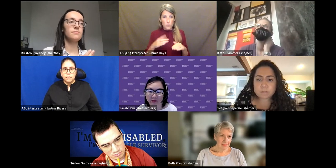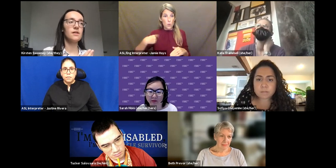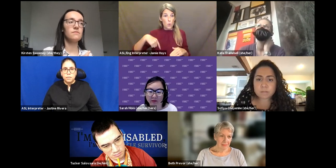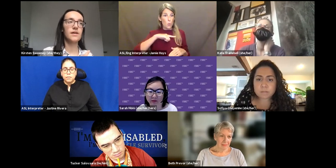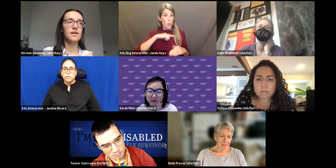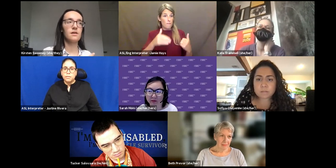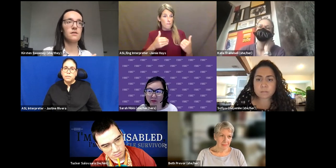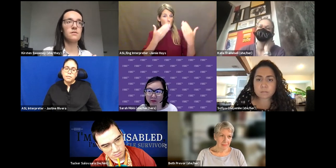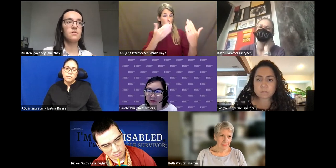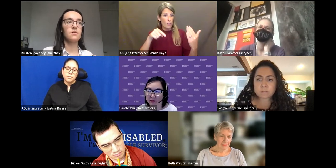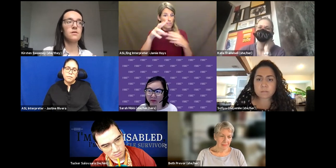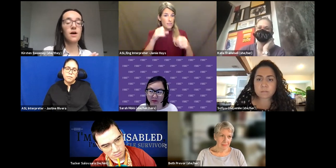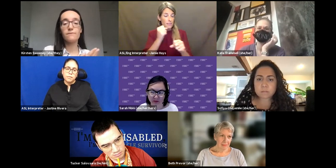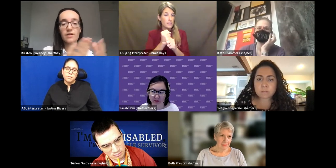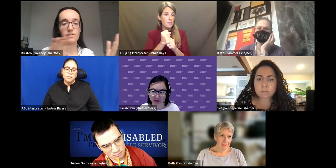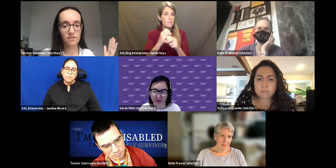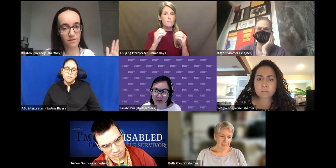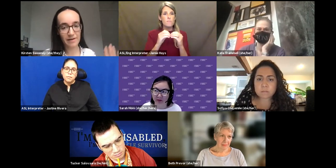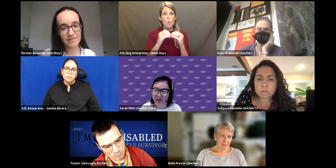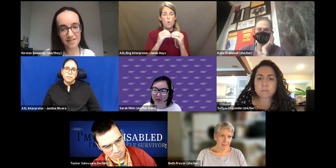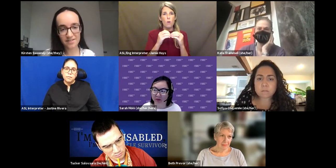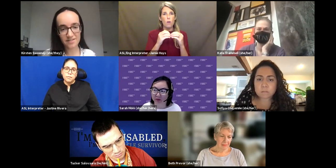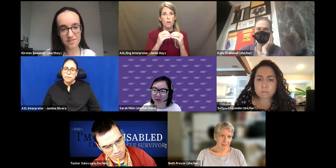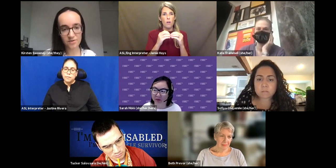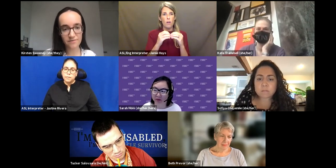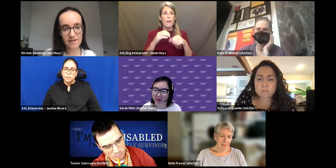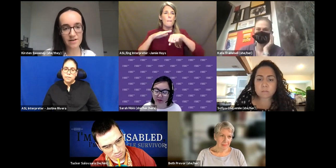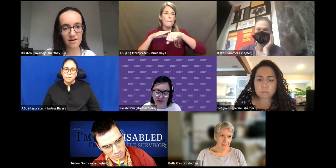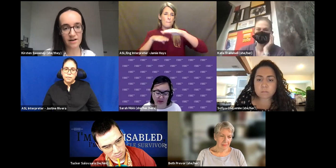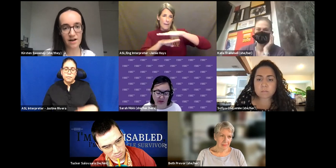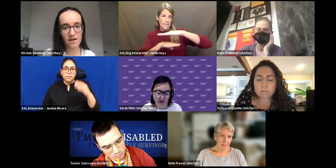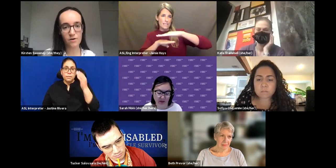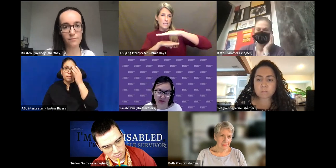a bit of like, covering the basics sort of thing. And I hope